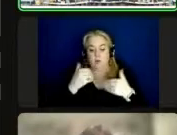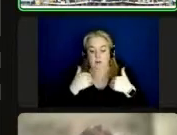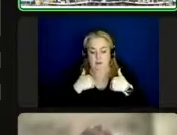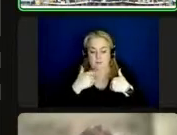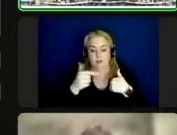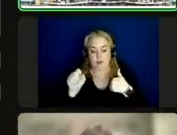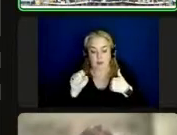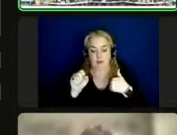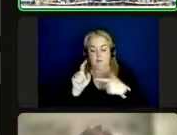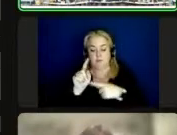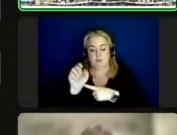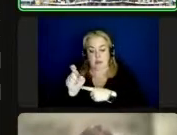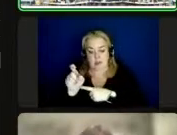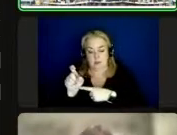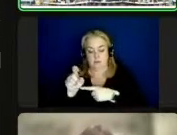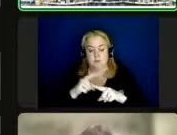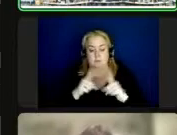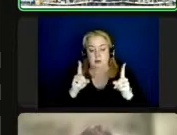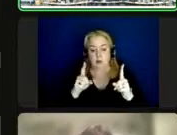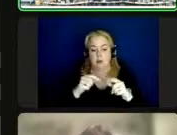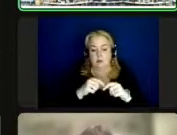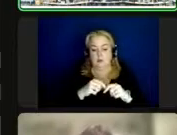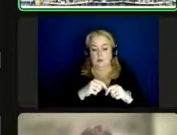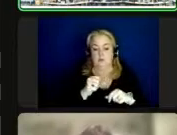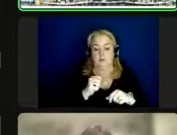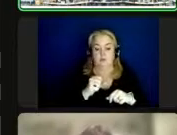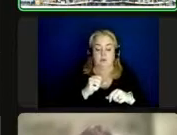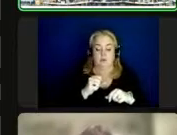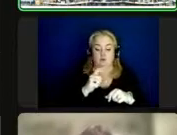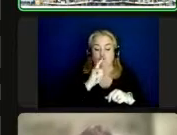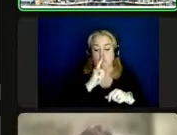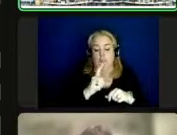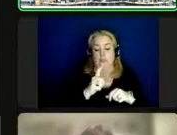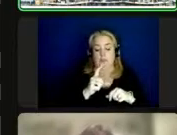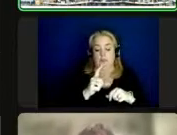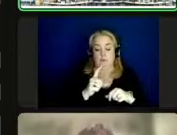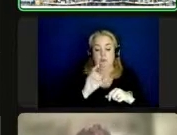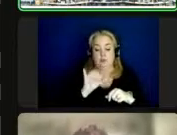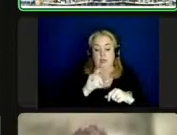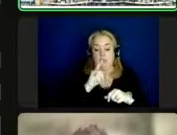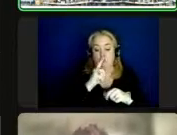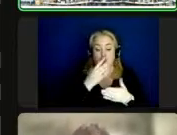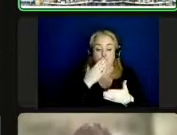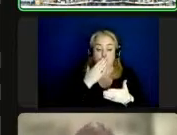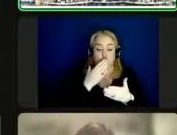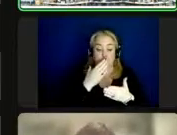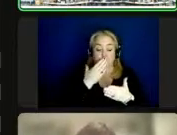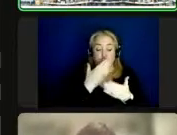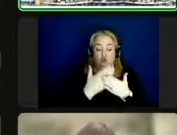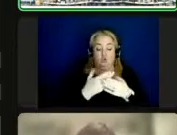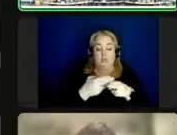I ASSUME IT'S SOMETHING THE STATE WILL HAVE TO GRAPPLE